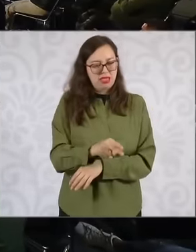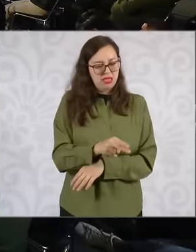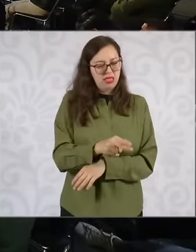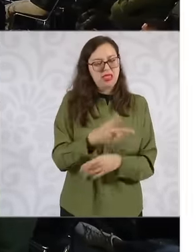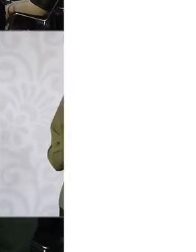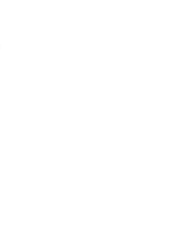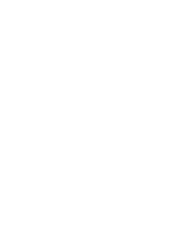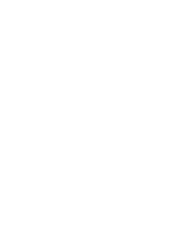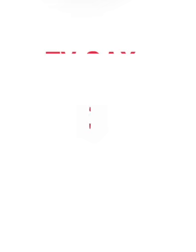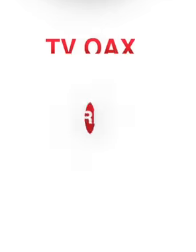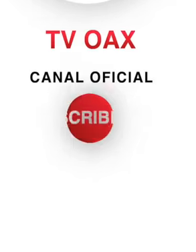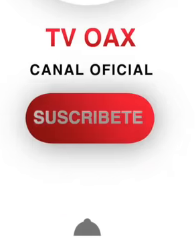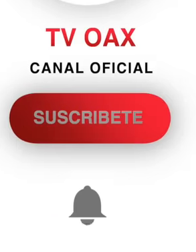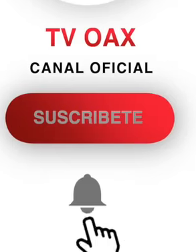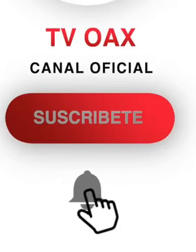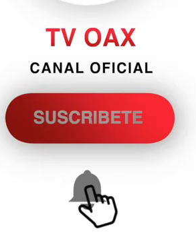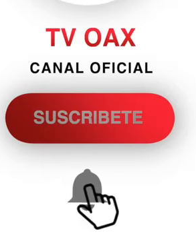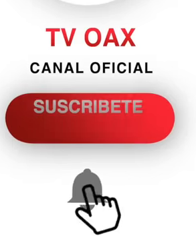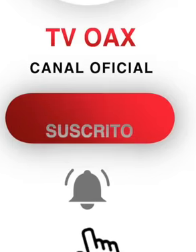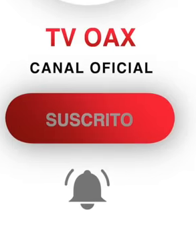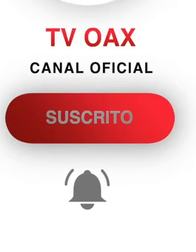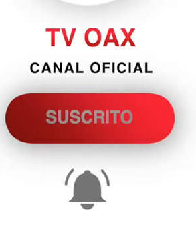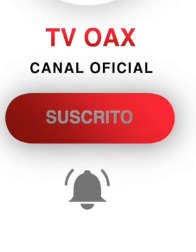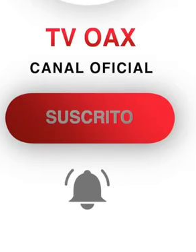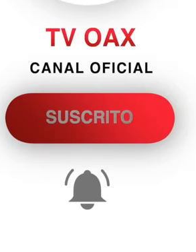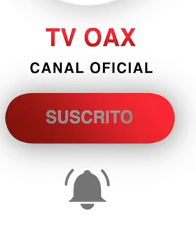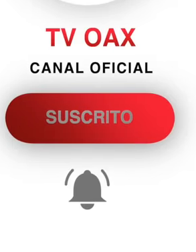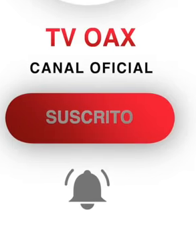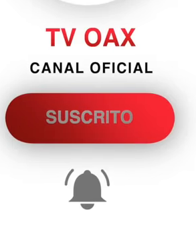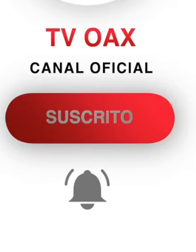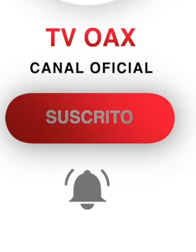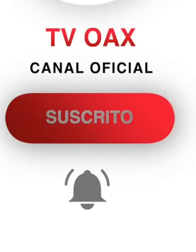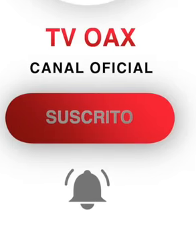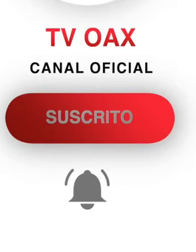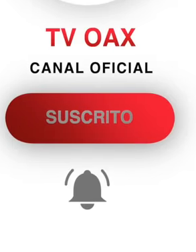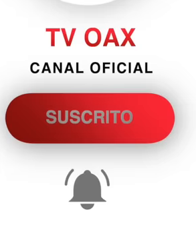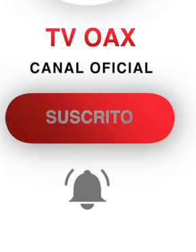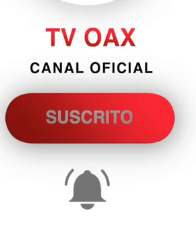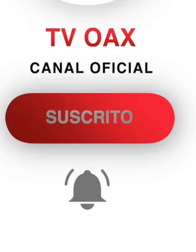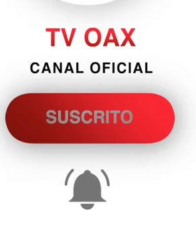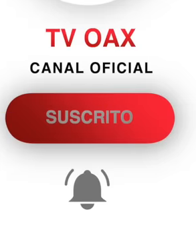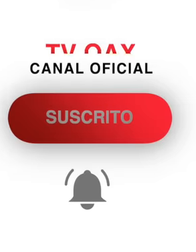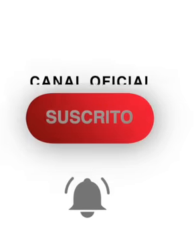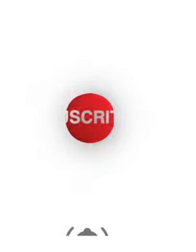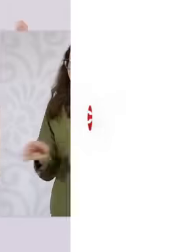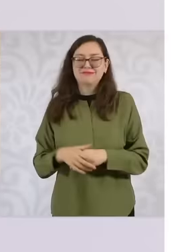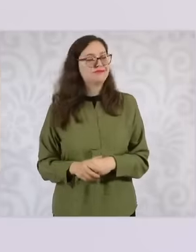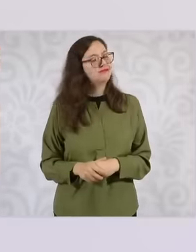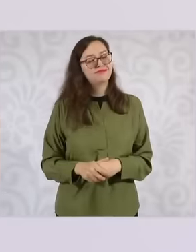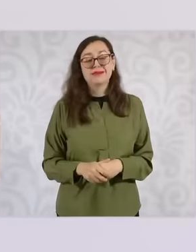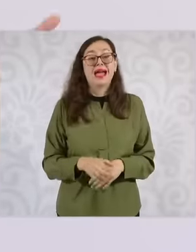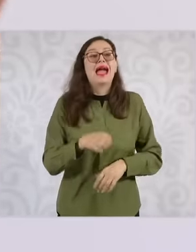real estate development program where those who benefited were real estate companies that